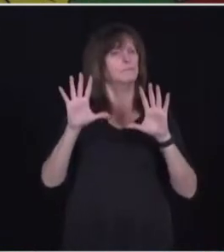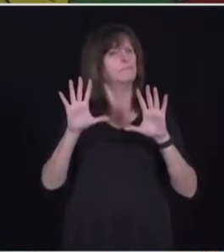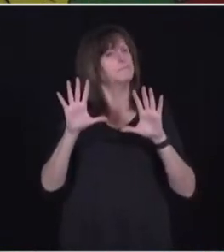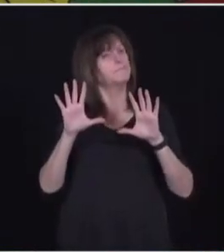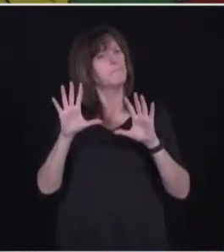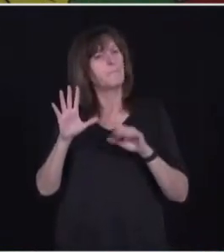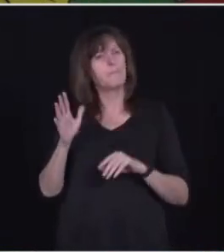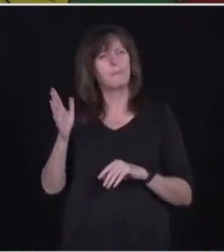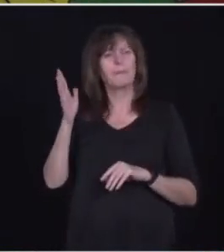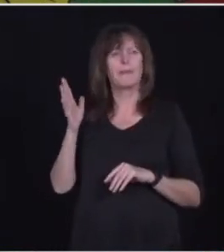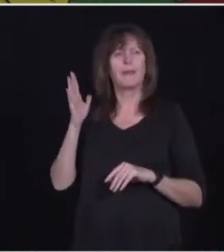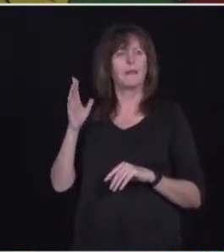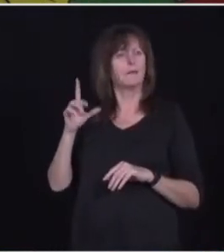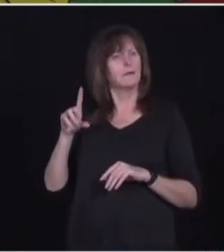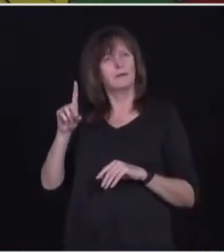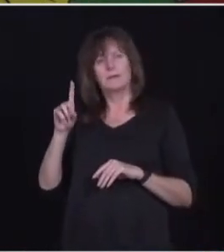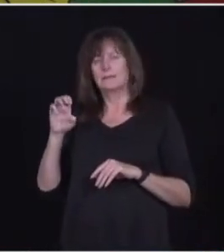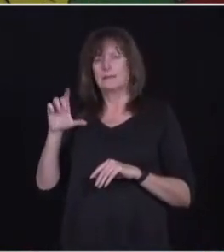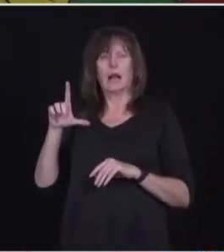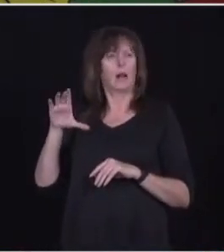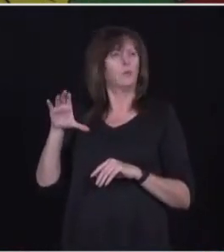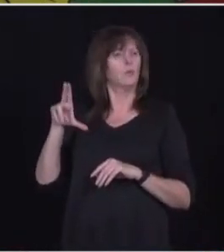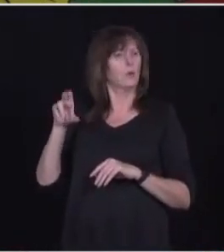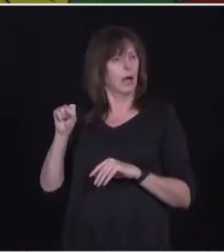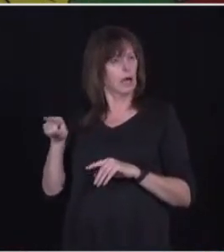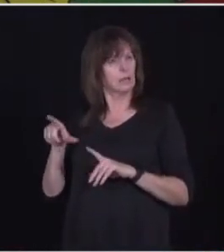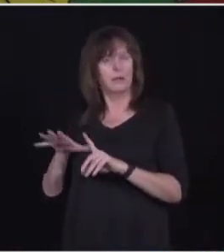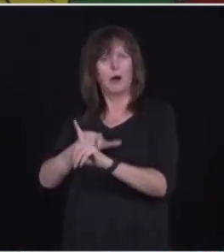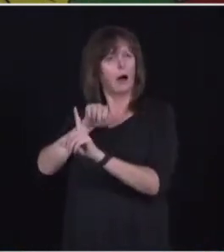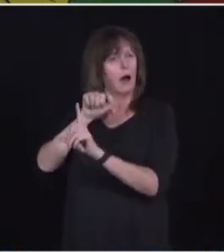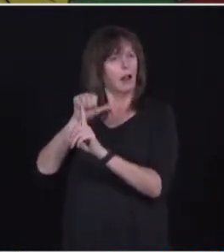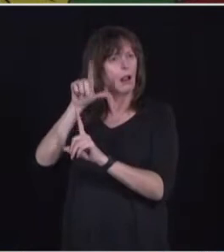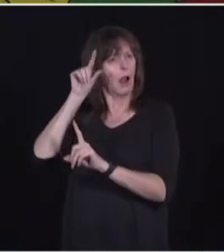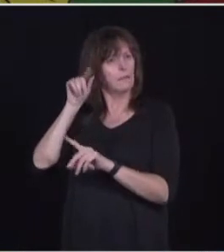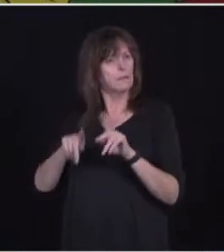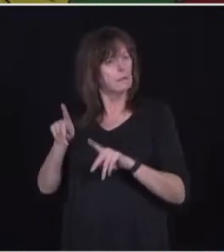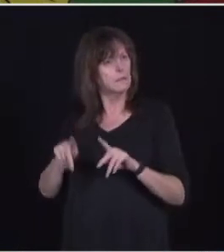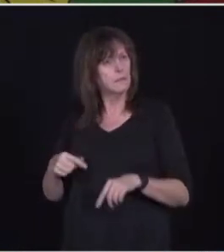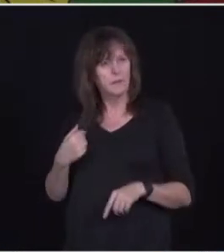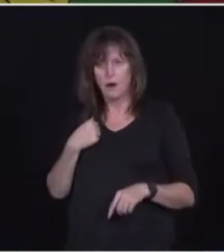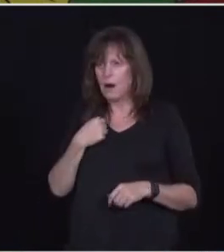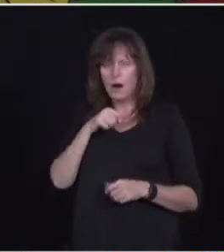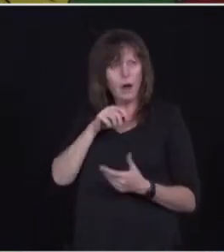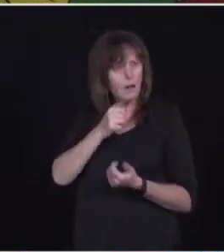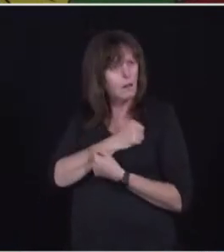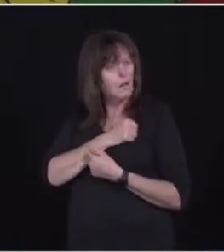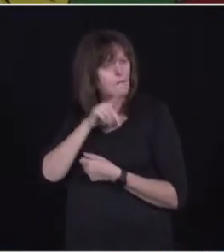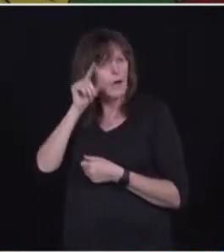were transparent, compared to Stephen Del Duco, they wanted to hide it and mislead the people of Hamilton.